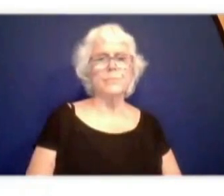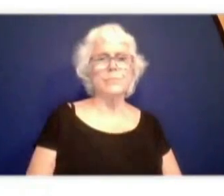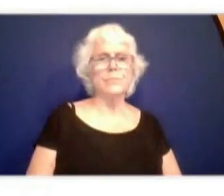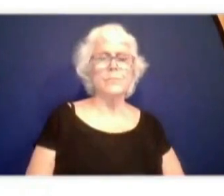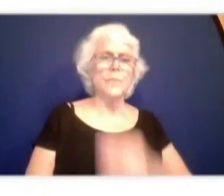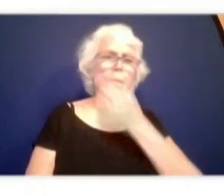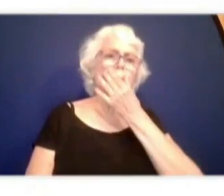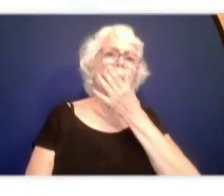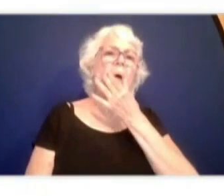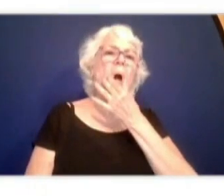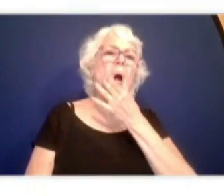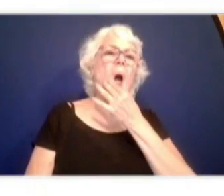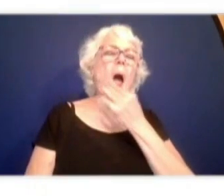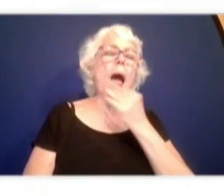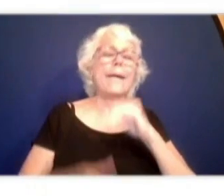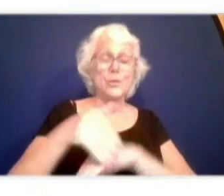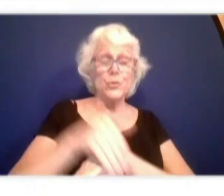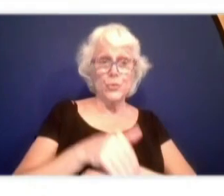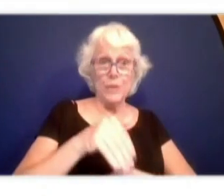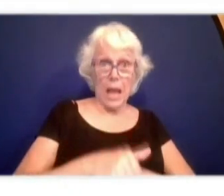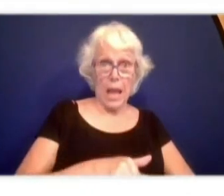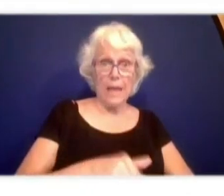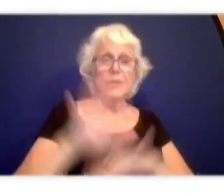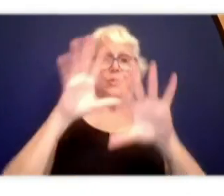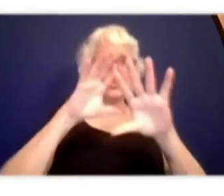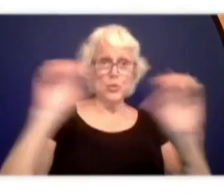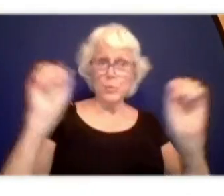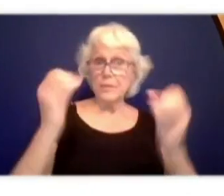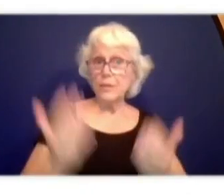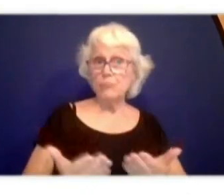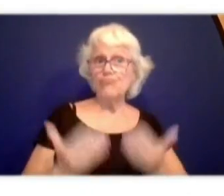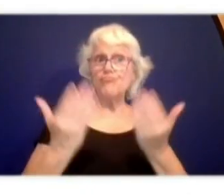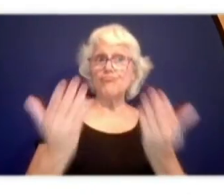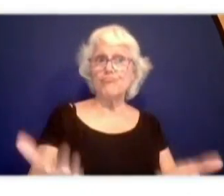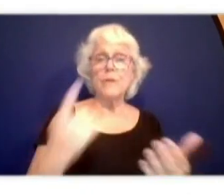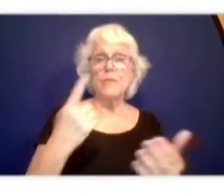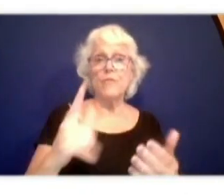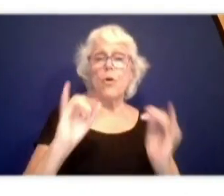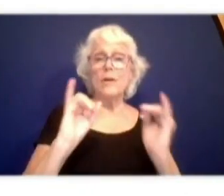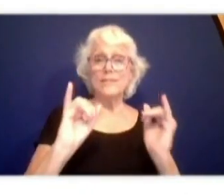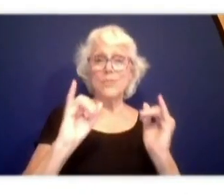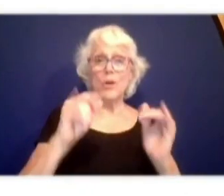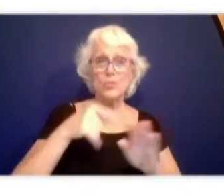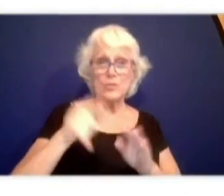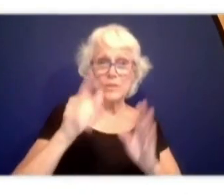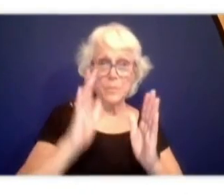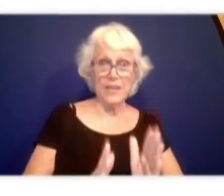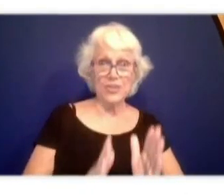So tonight the superintendent's recommendation for the instructional specialist compensation schedule